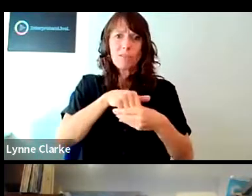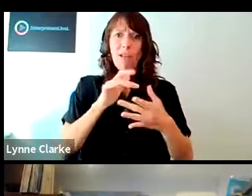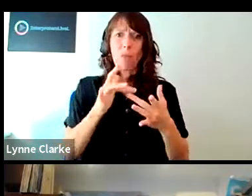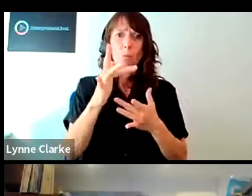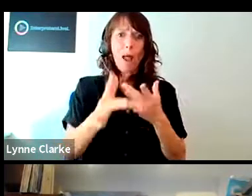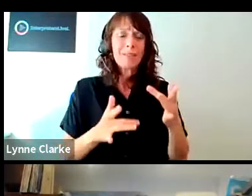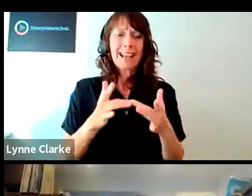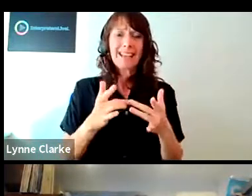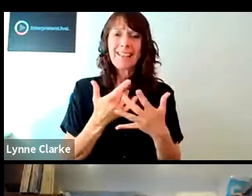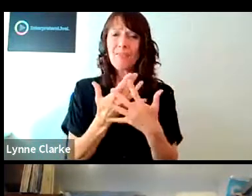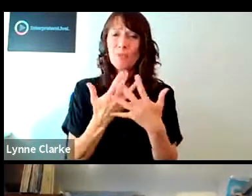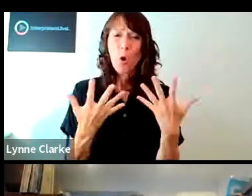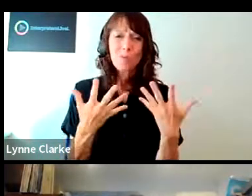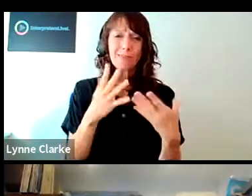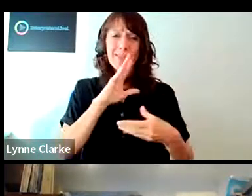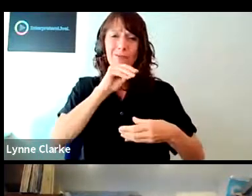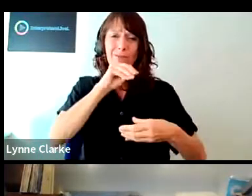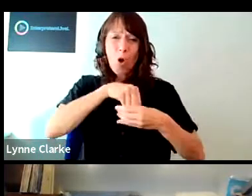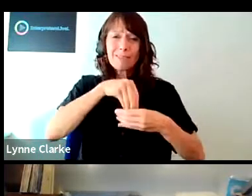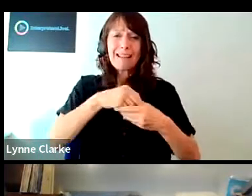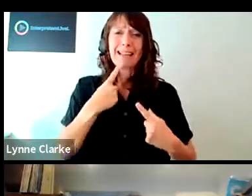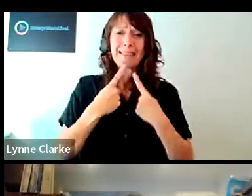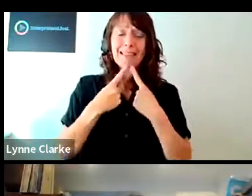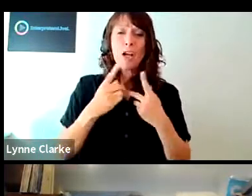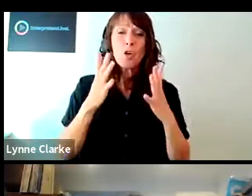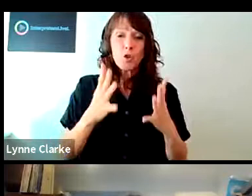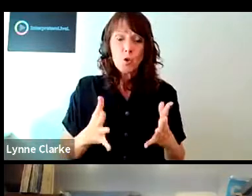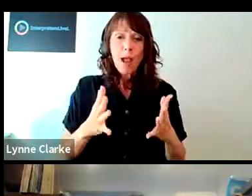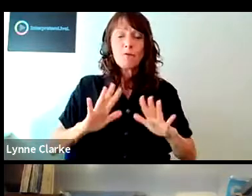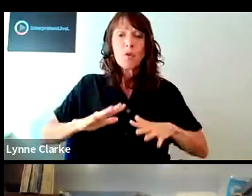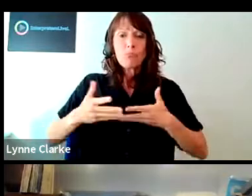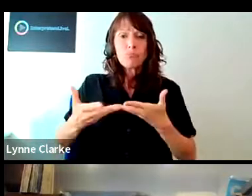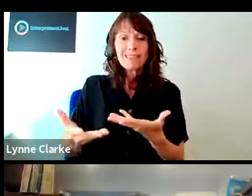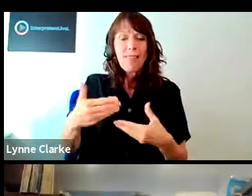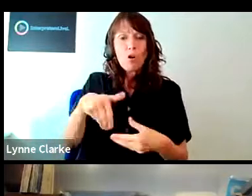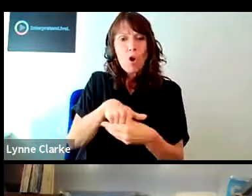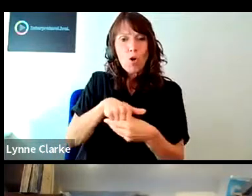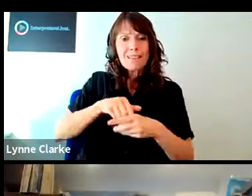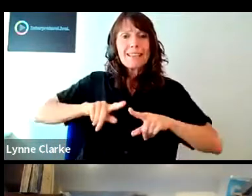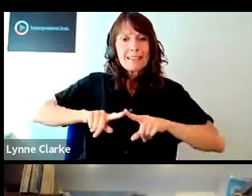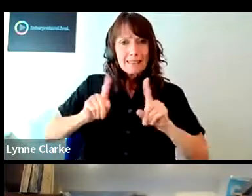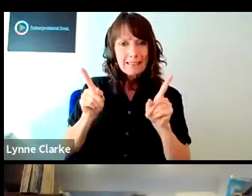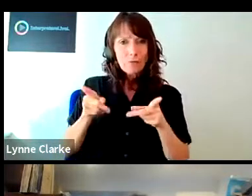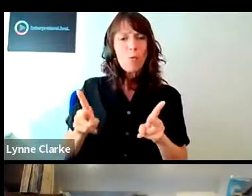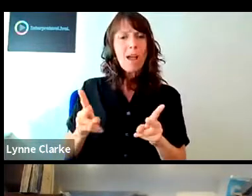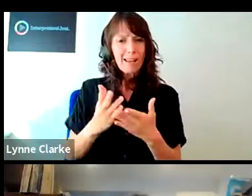tons of content and you have to present a company in a different way, it takes a lot of work.